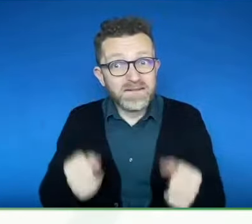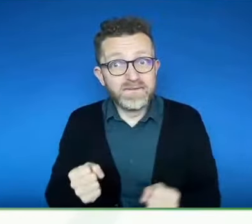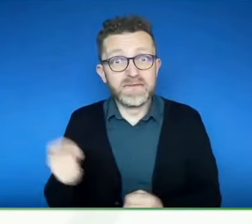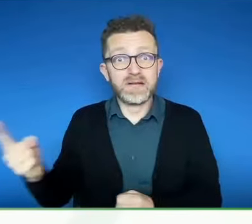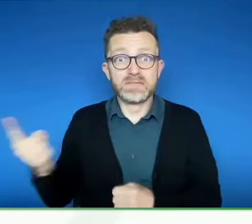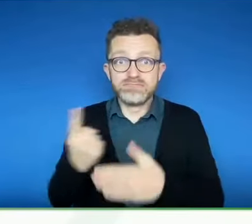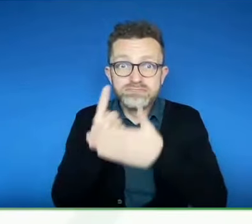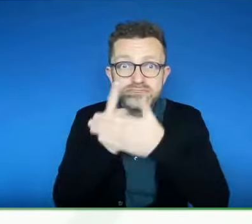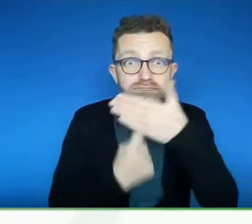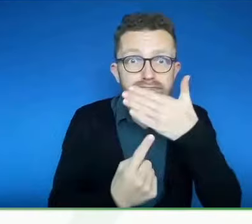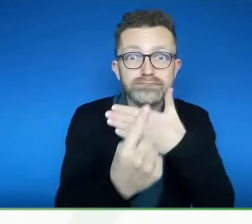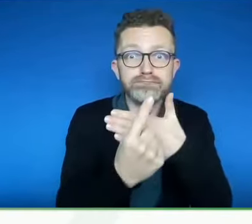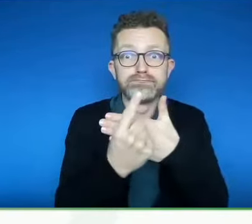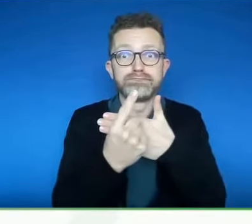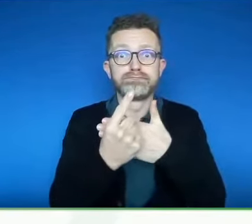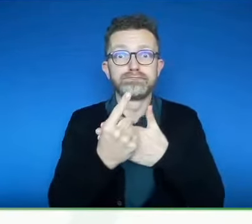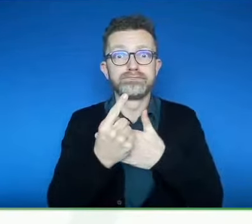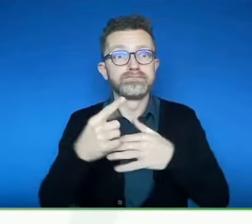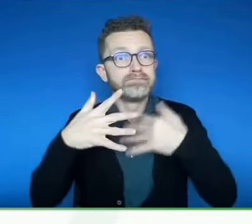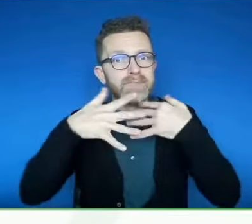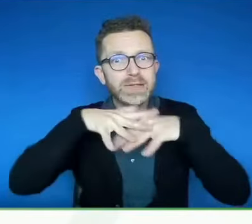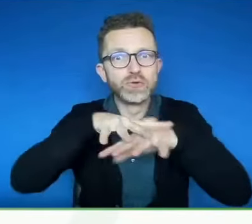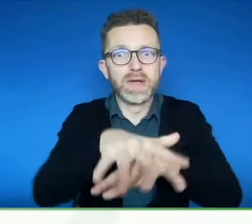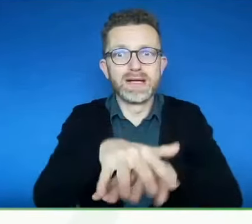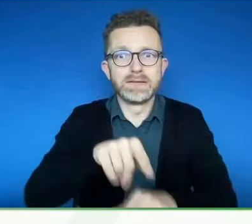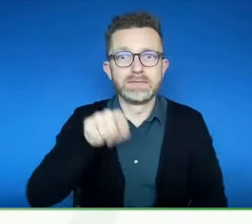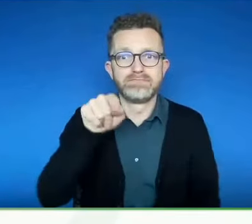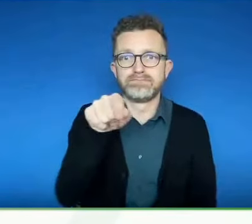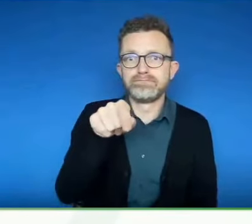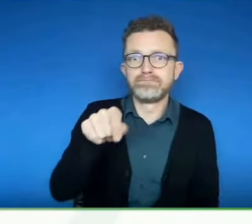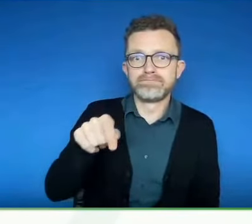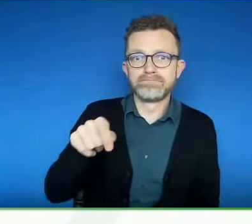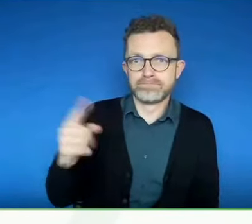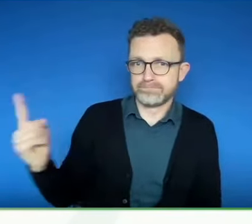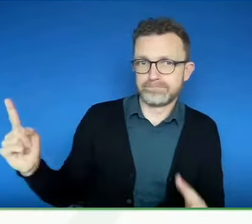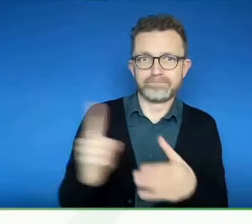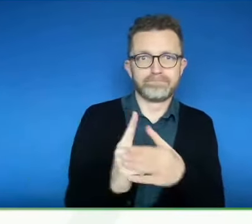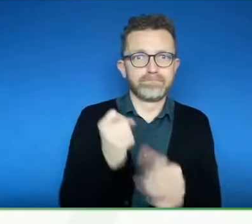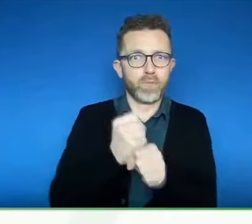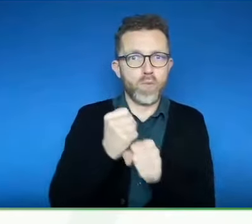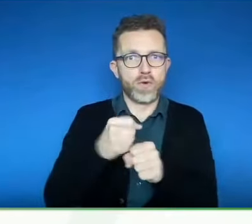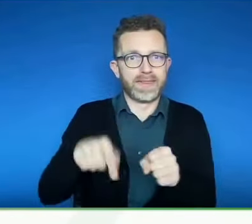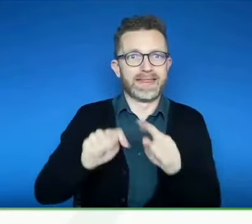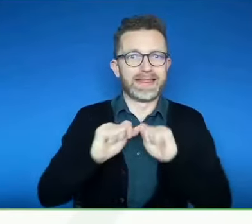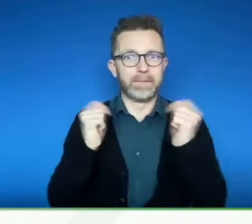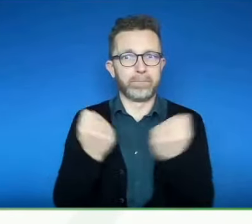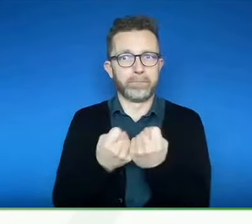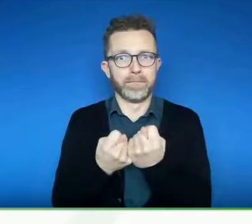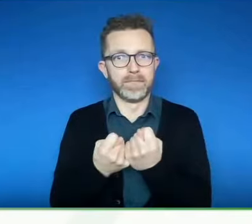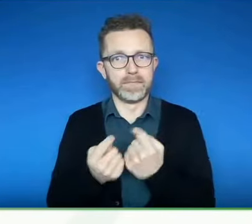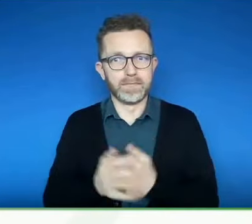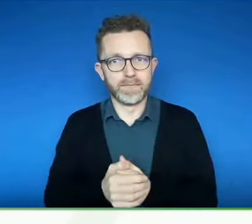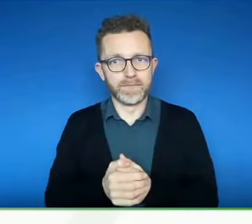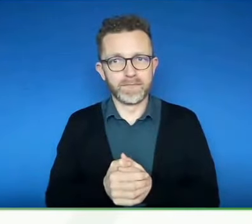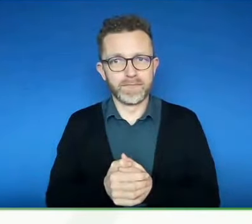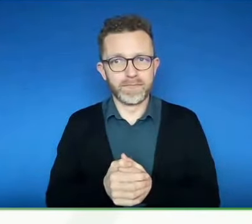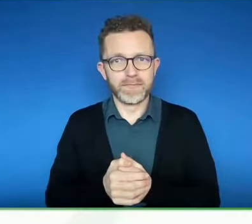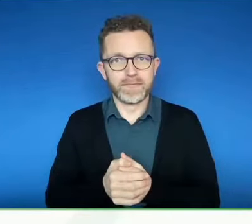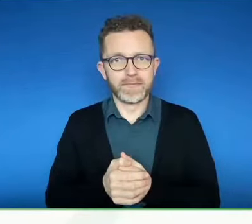this is one of our biggest achievements and you will see a picture of her in the international plenary.